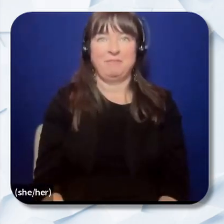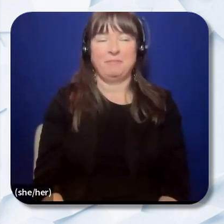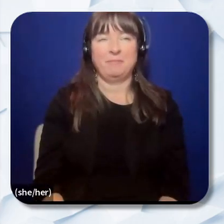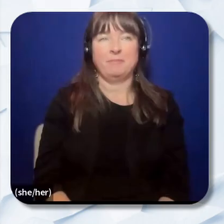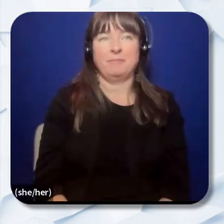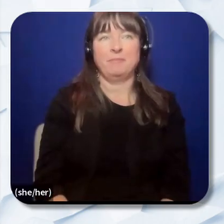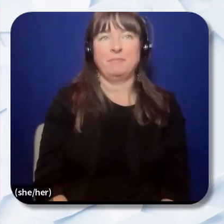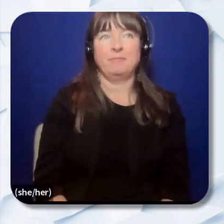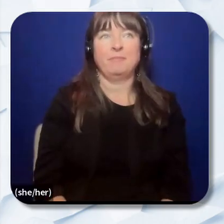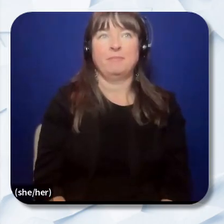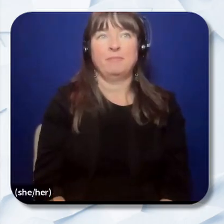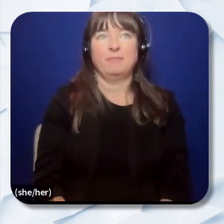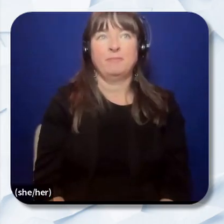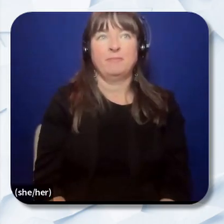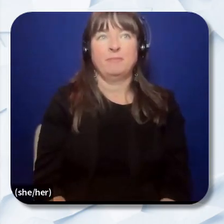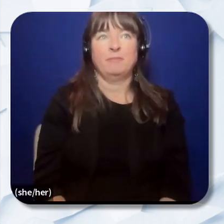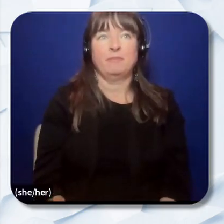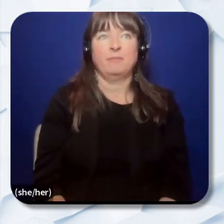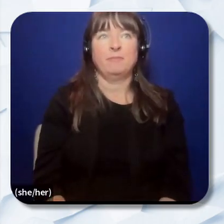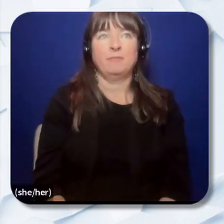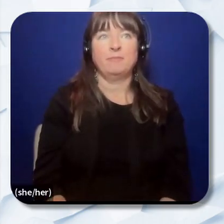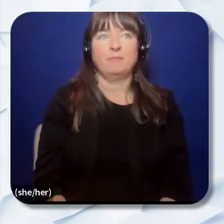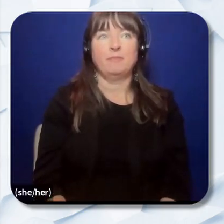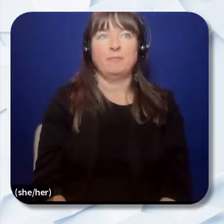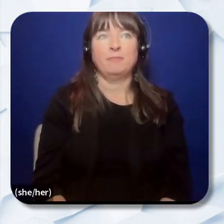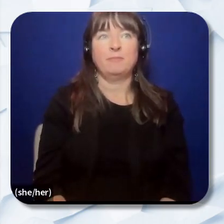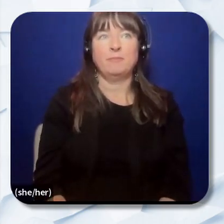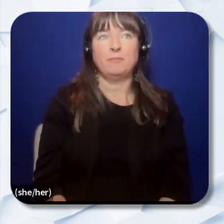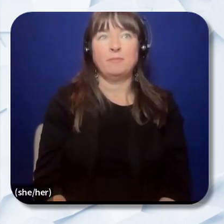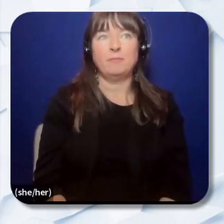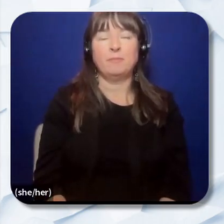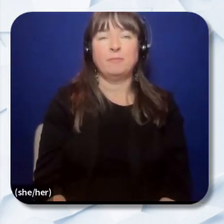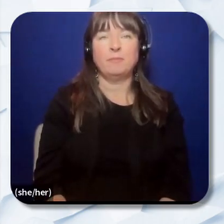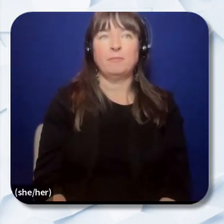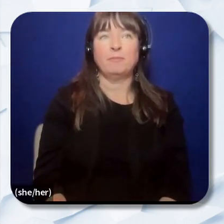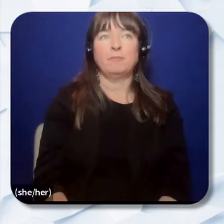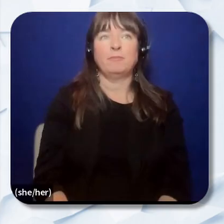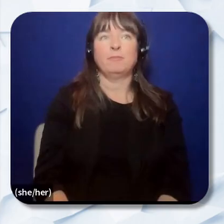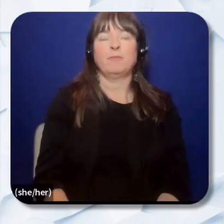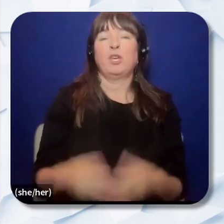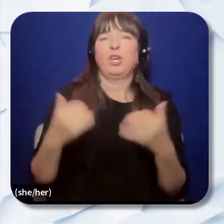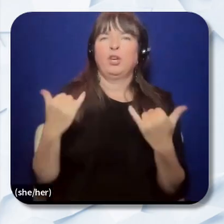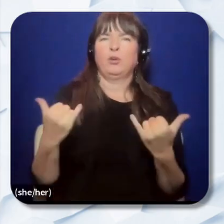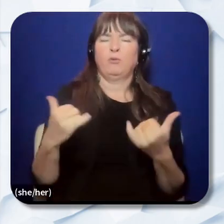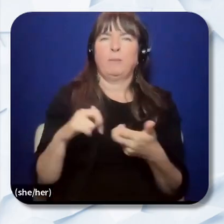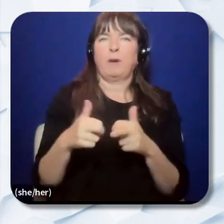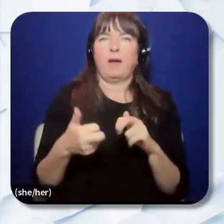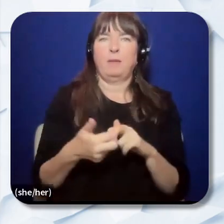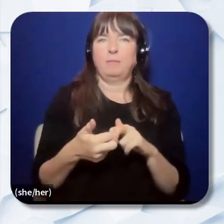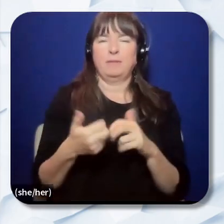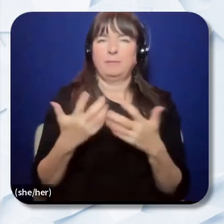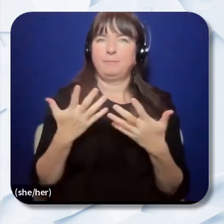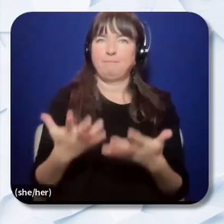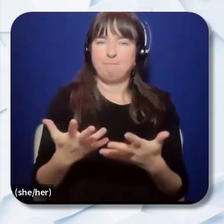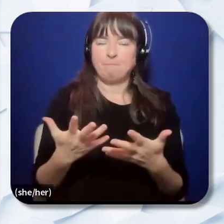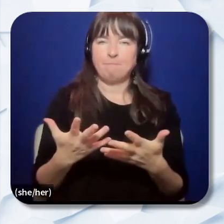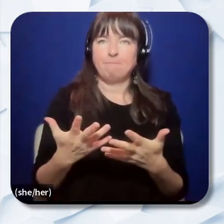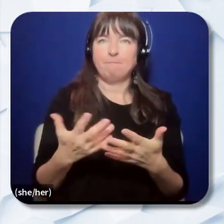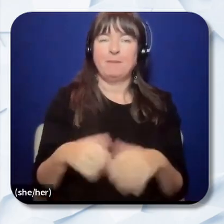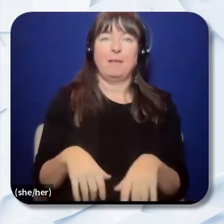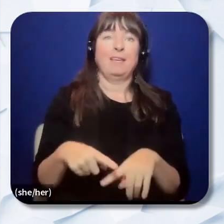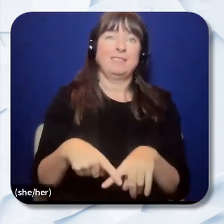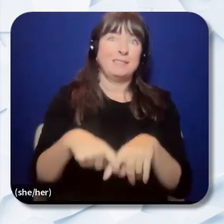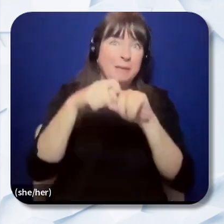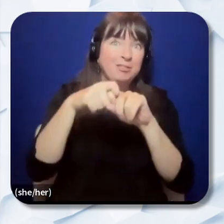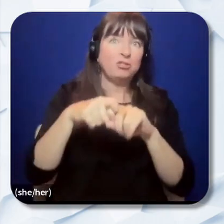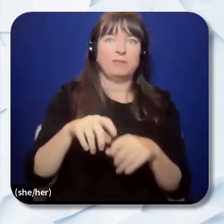slide please. Our current state our problem is that suspensions and expulsions in early childhood